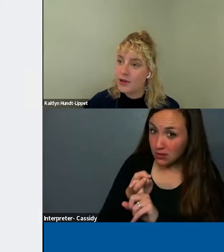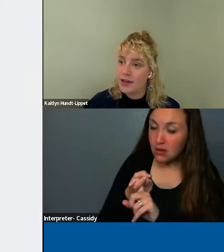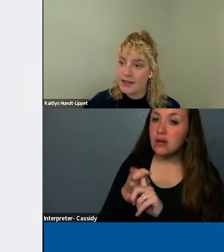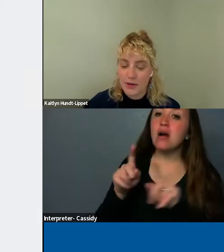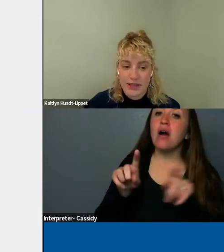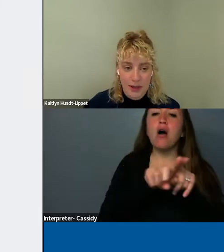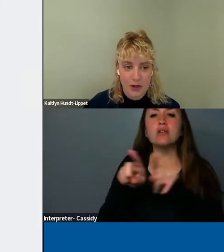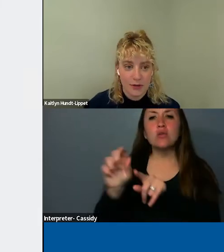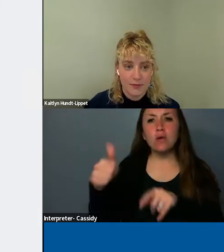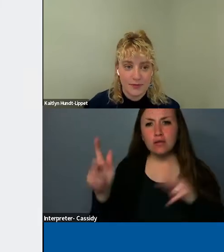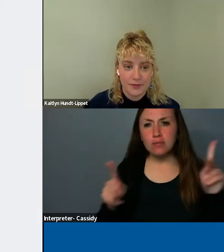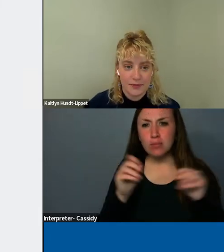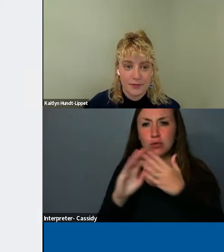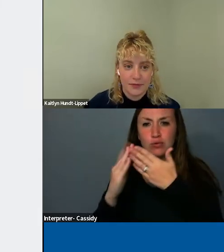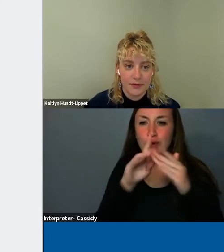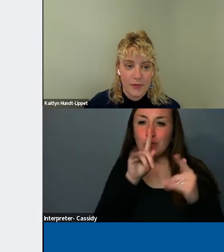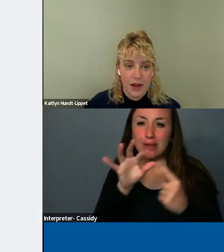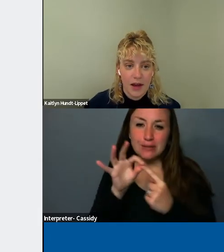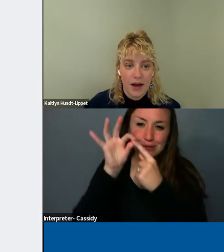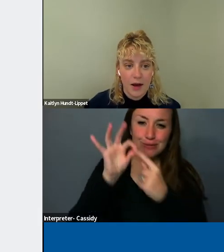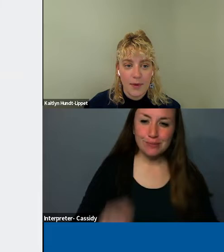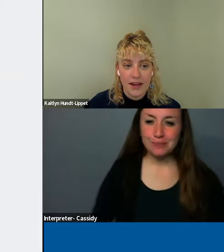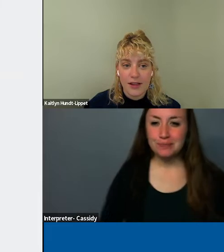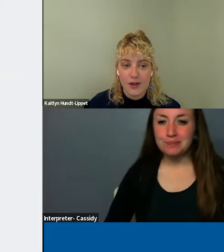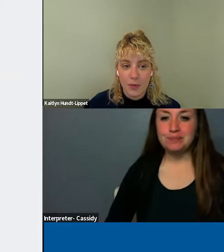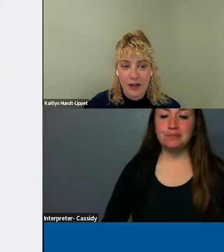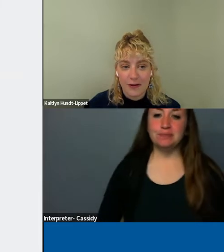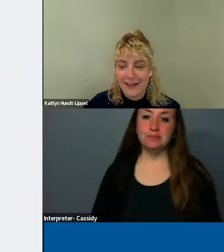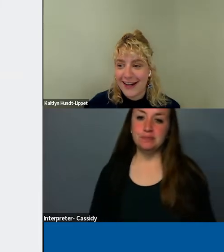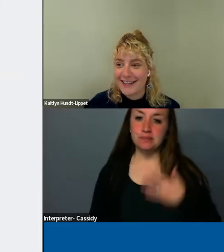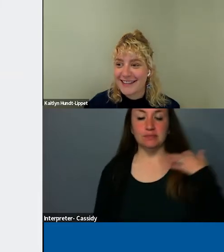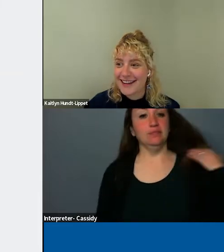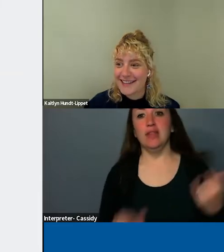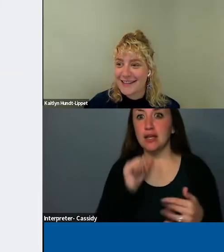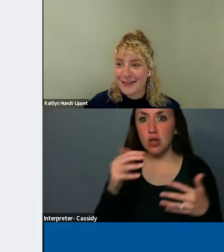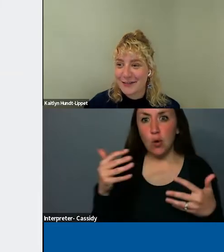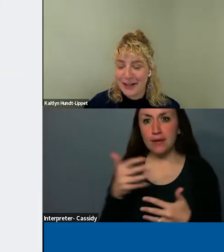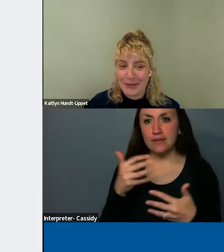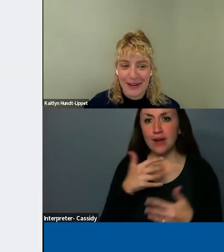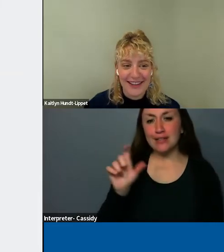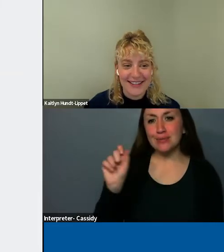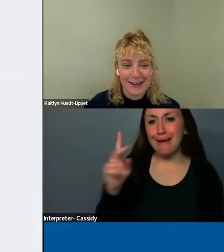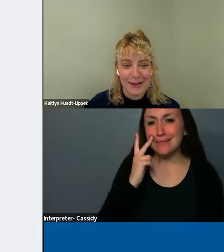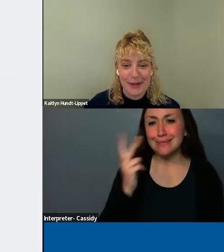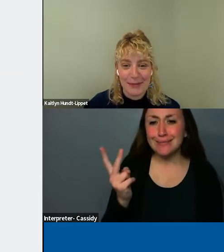in your community is really special. And then don't be afraid to ask. I see this quite a bit.